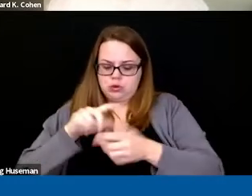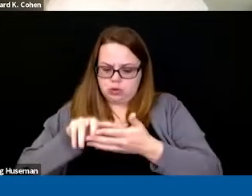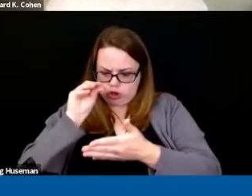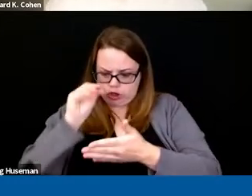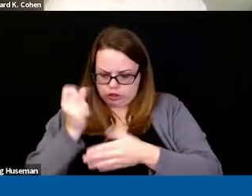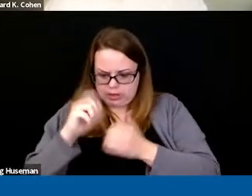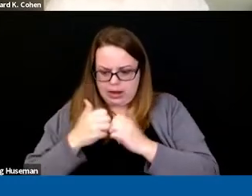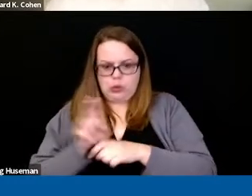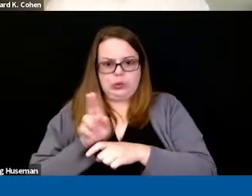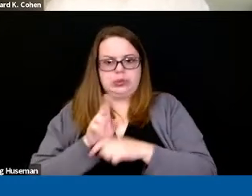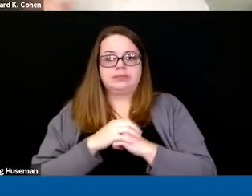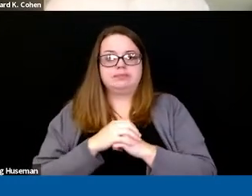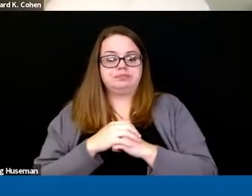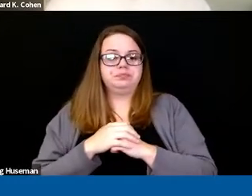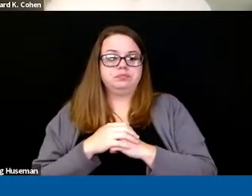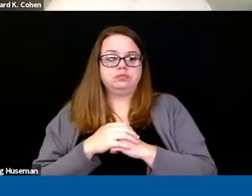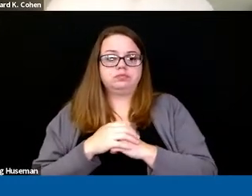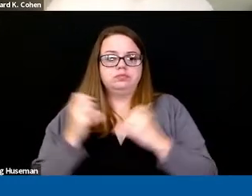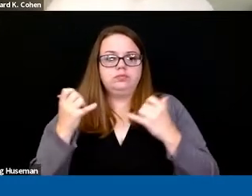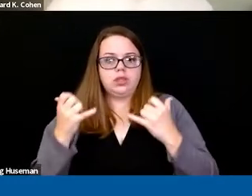So with that being said, let's get into the documentation.